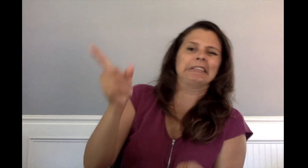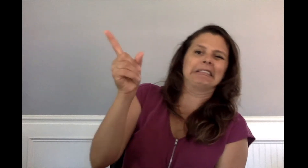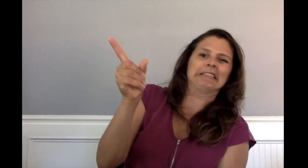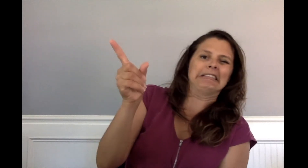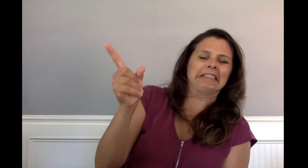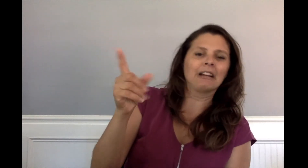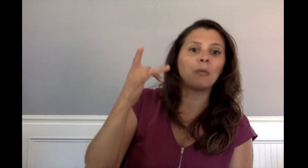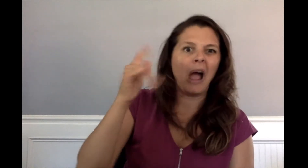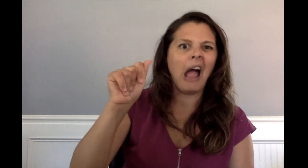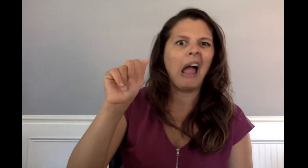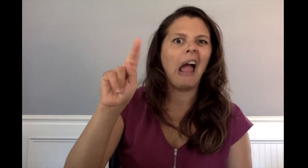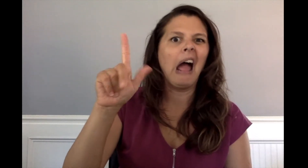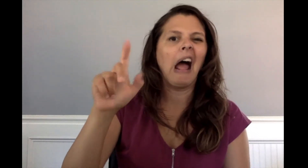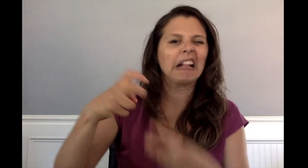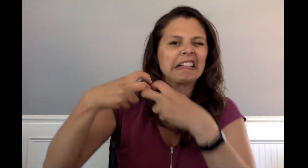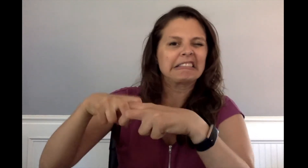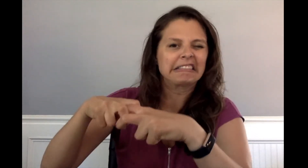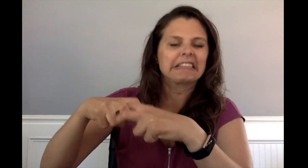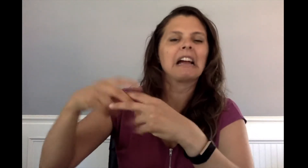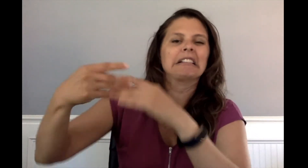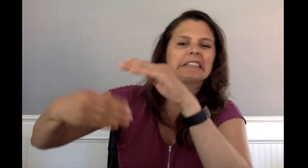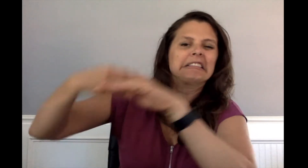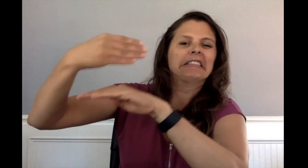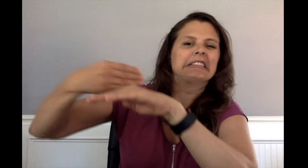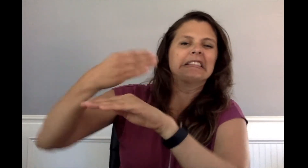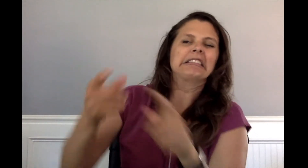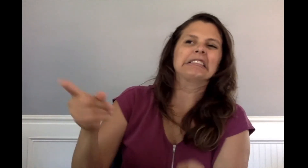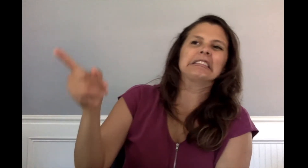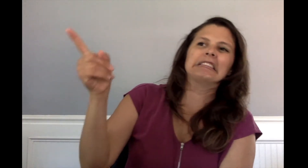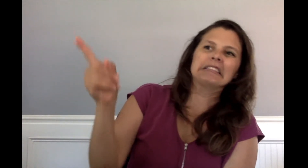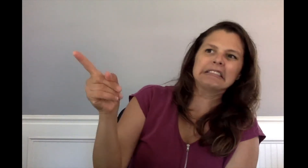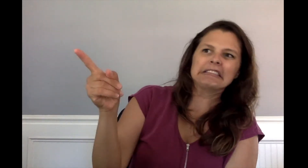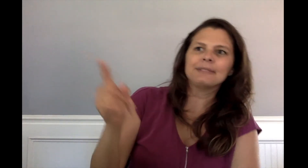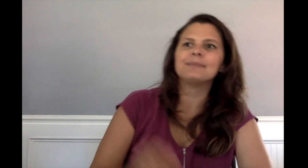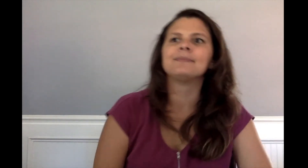his bandaged ankle elevated.